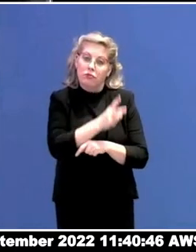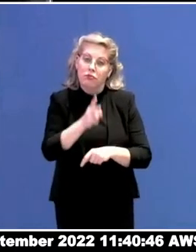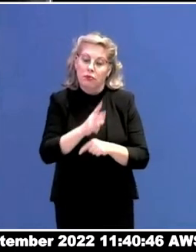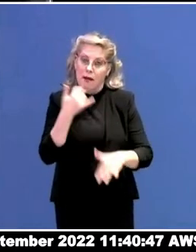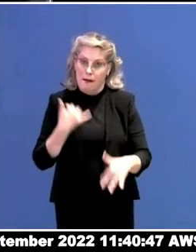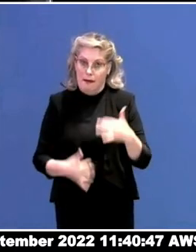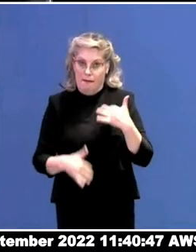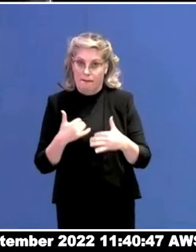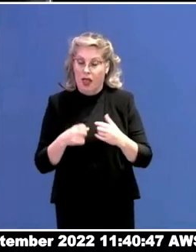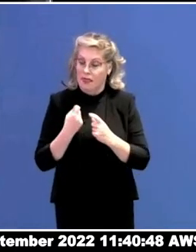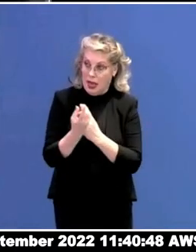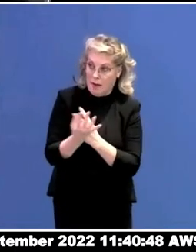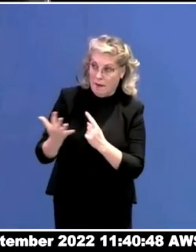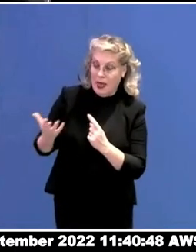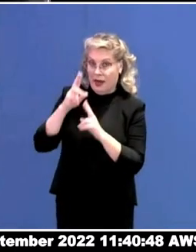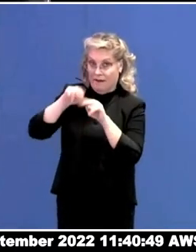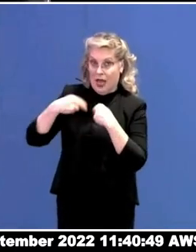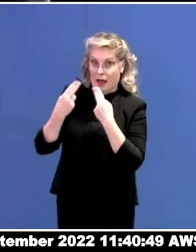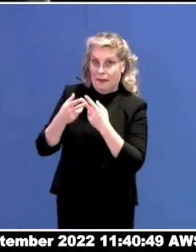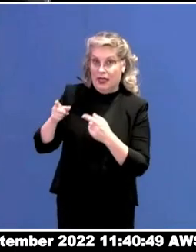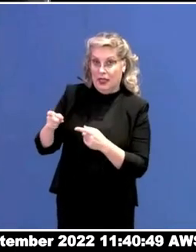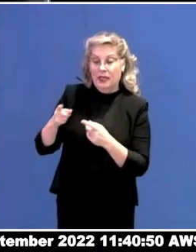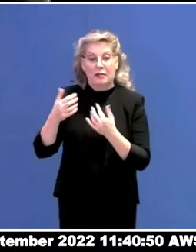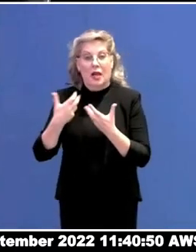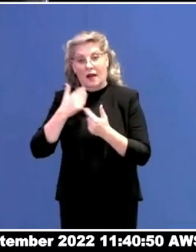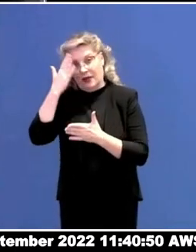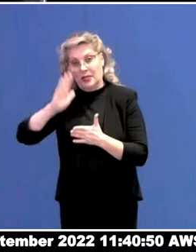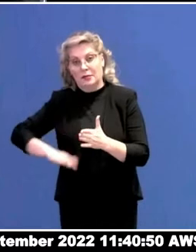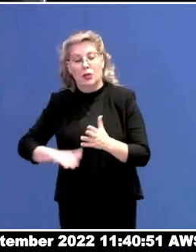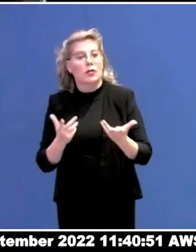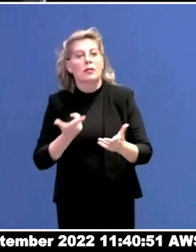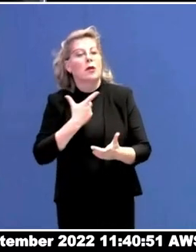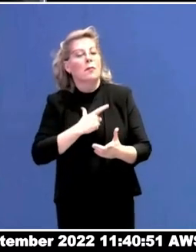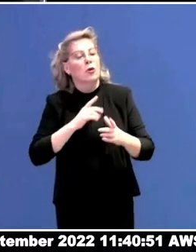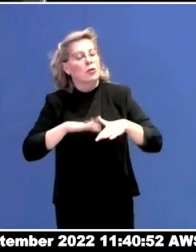families. So, because we didn't want to see any more humans suffering, and pain, we have